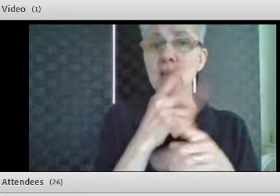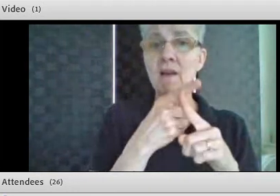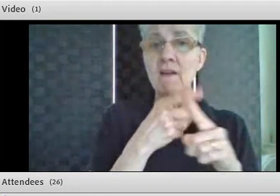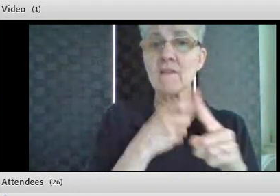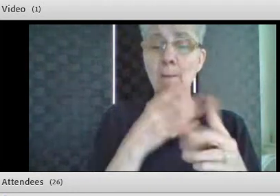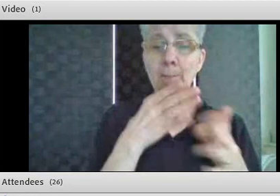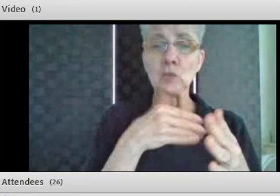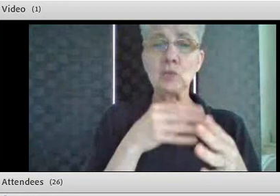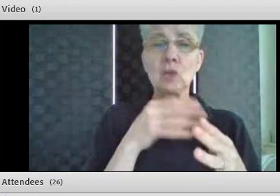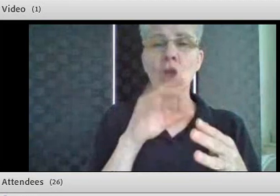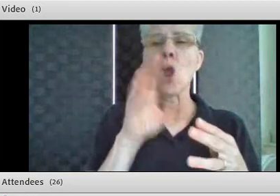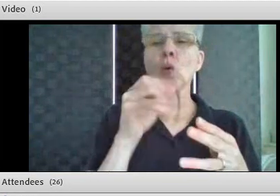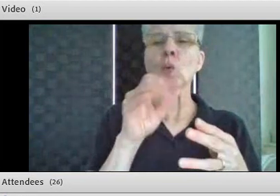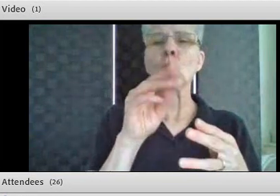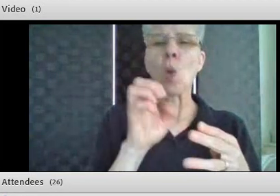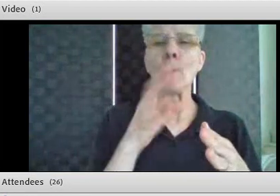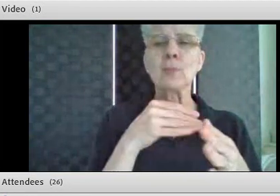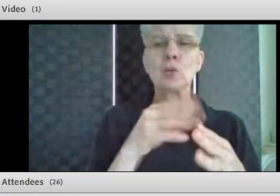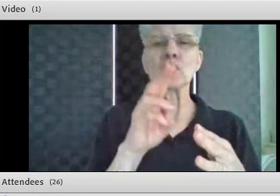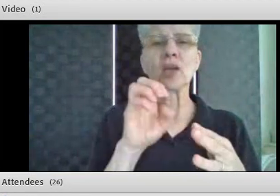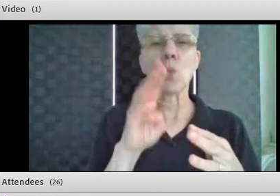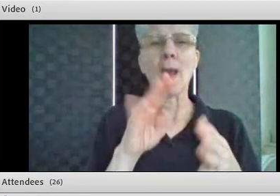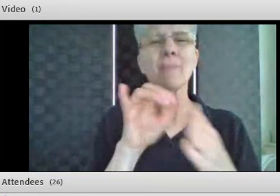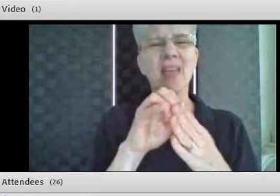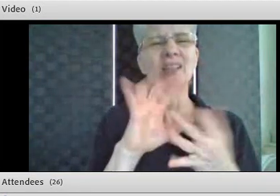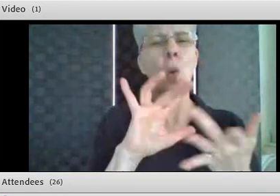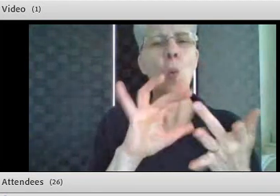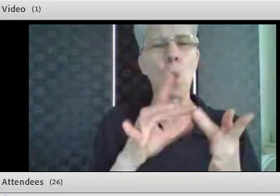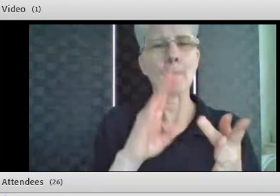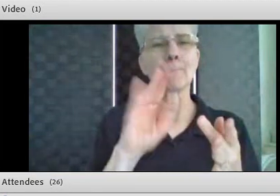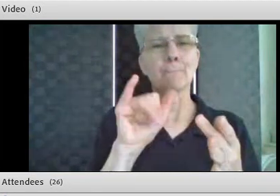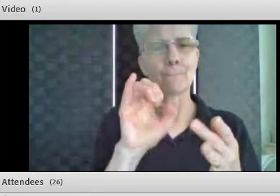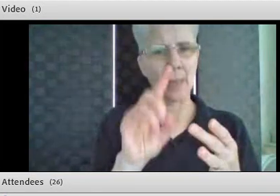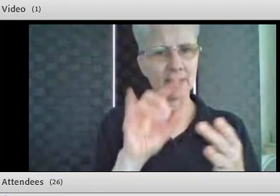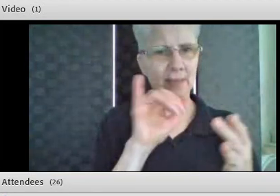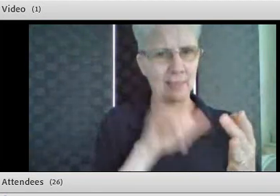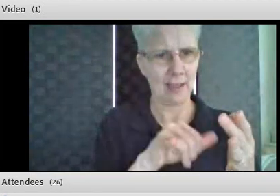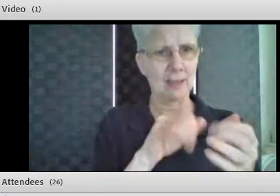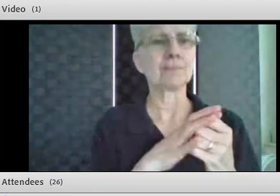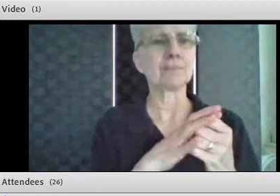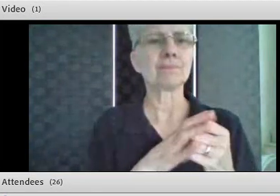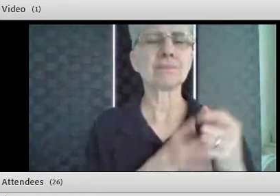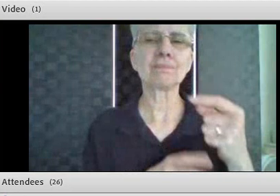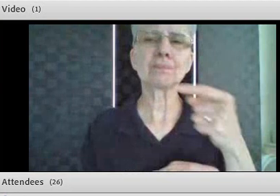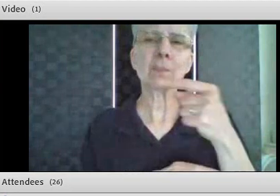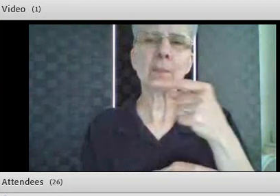please, please, please reach out to them. That's why those things exist. So just in general, things that you're going to need in order to use these.